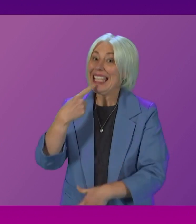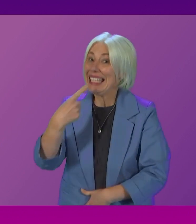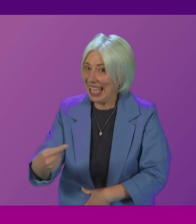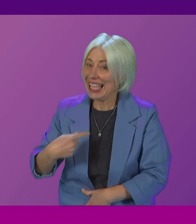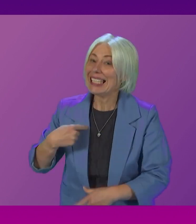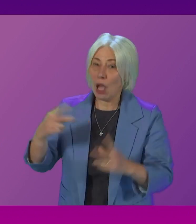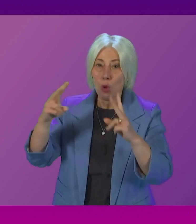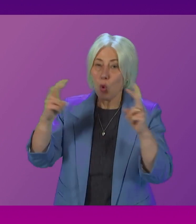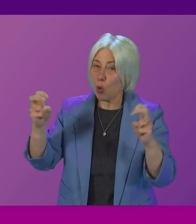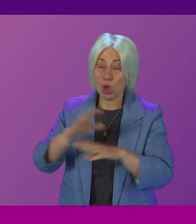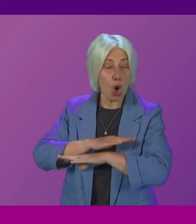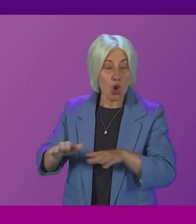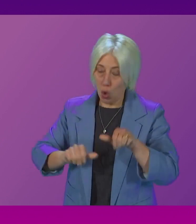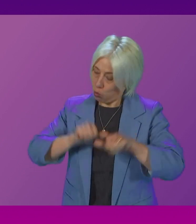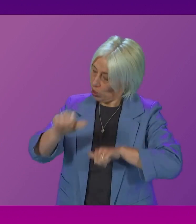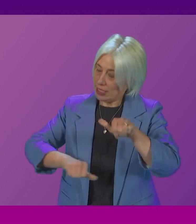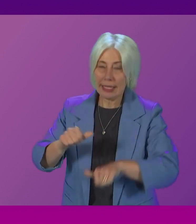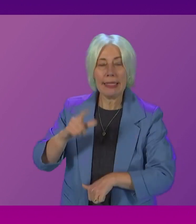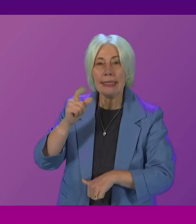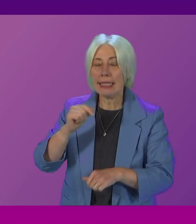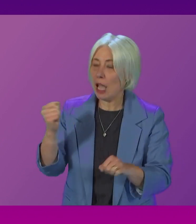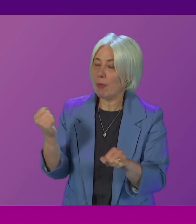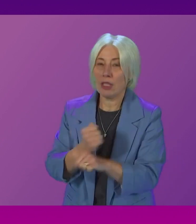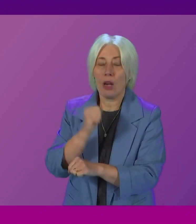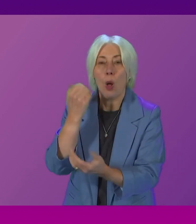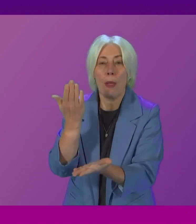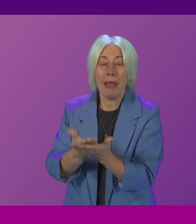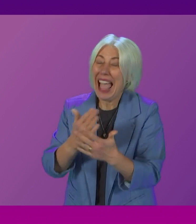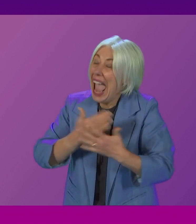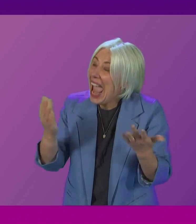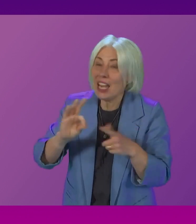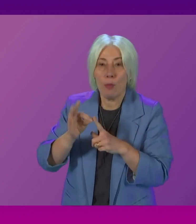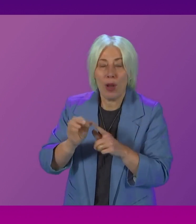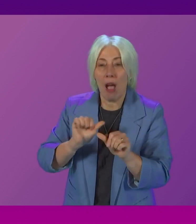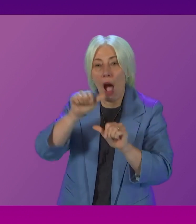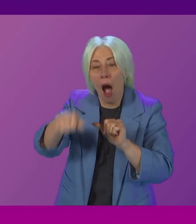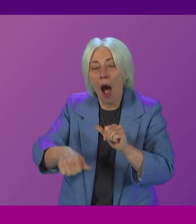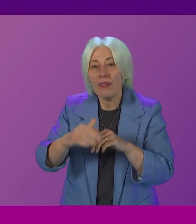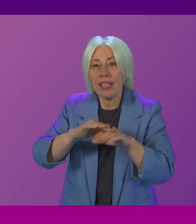“no proceedings may be taken on the Bill at any Stage after Stage 1 unless